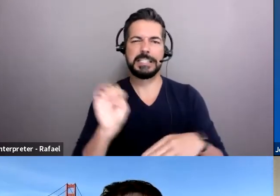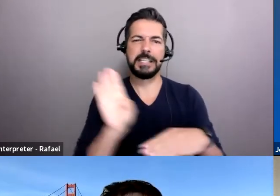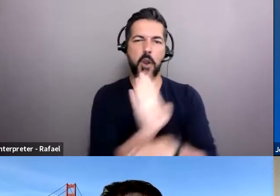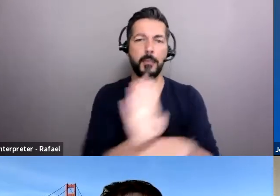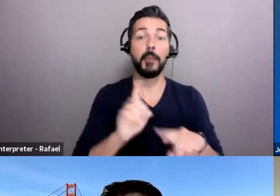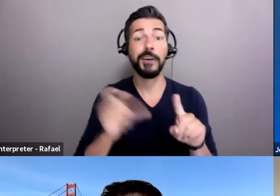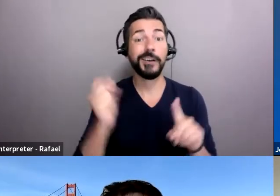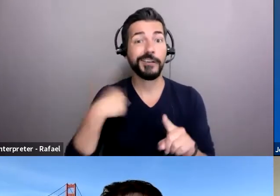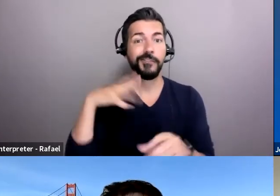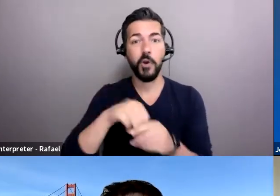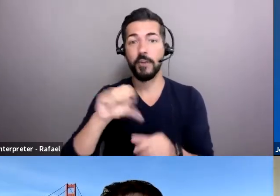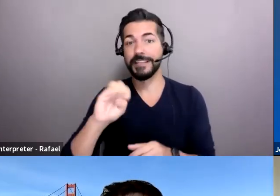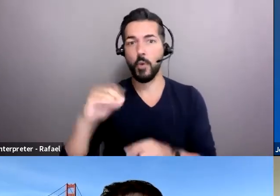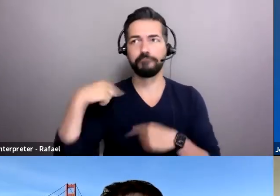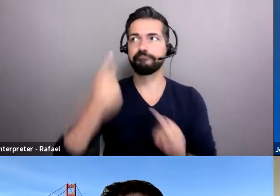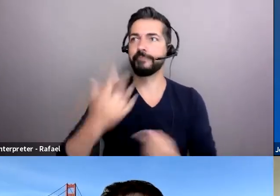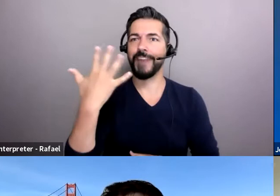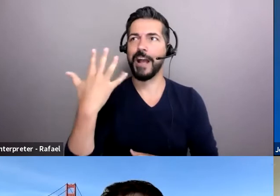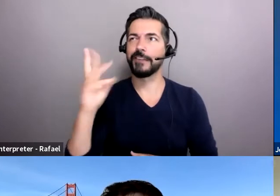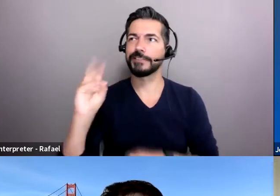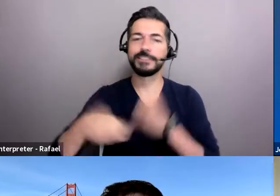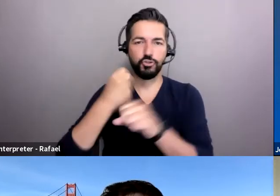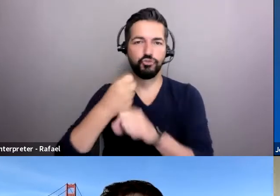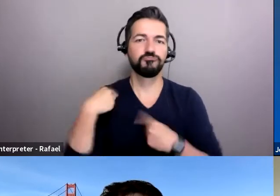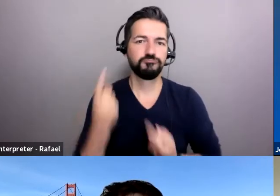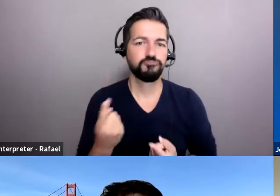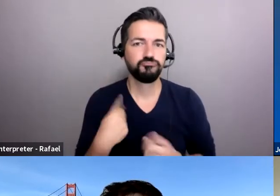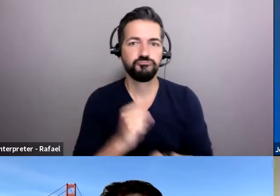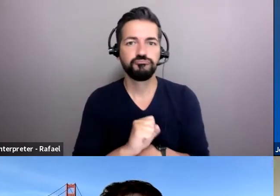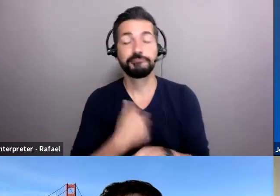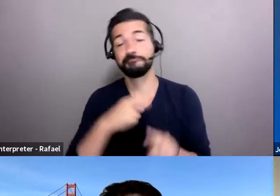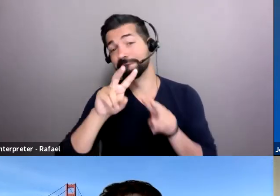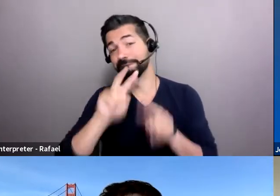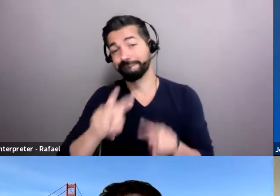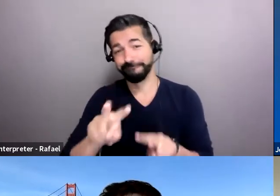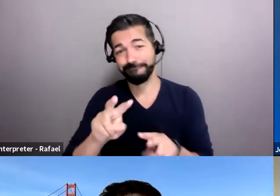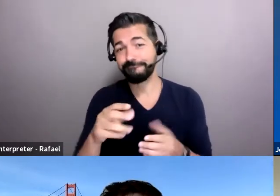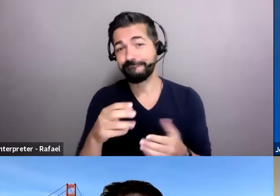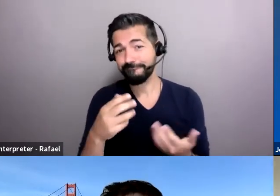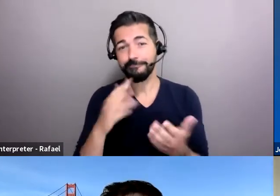last five or 6 years looking forward to learning more here.